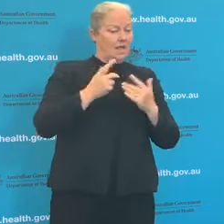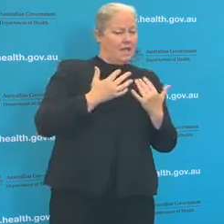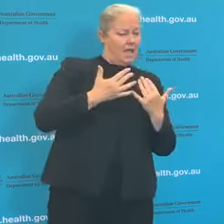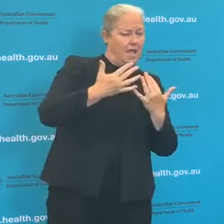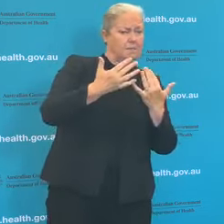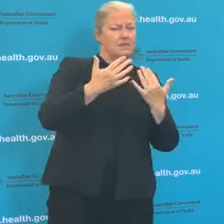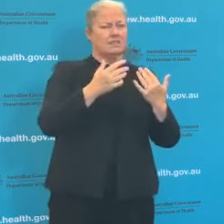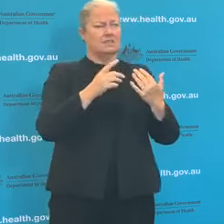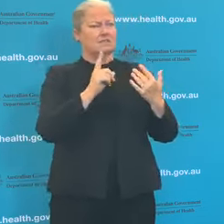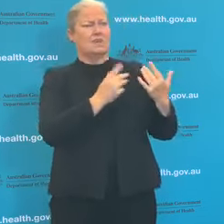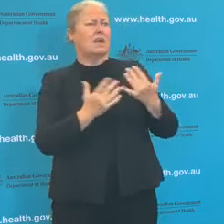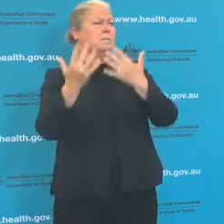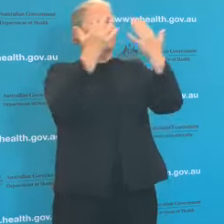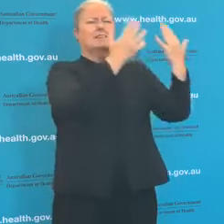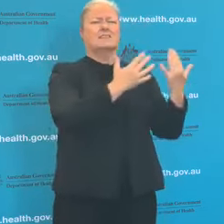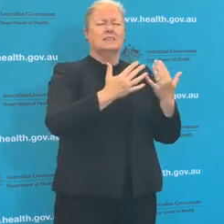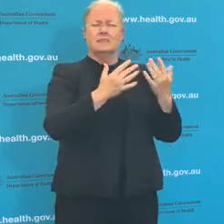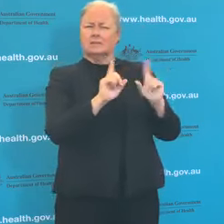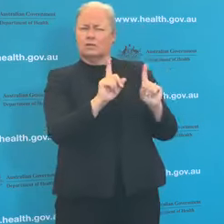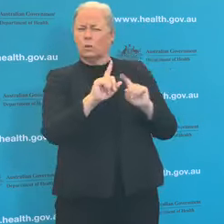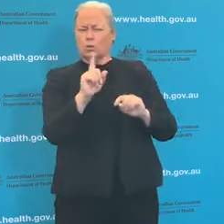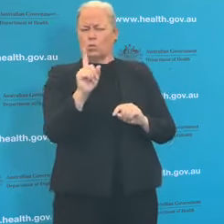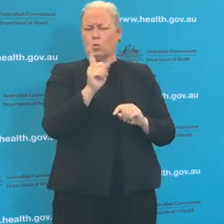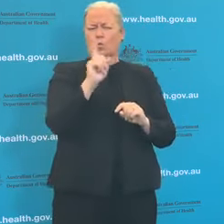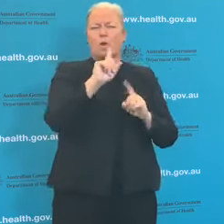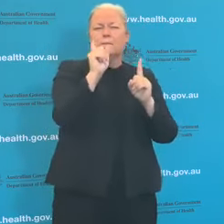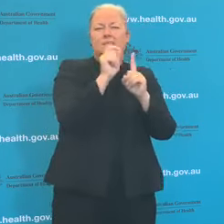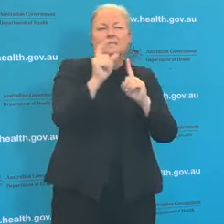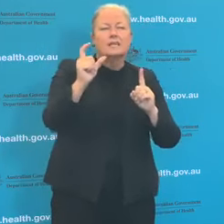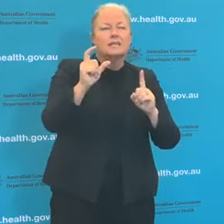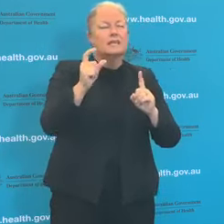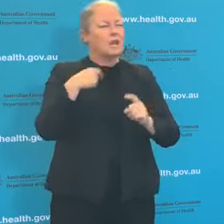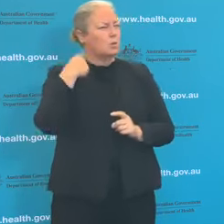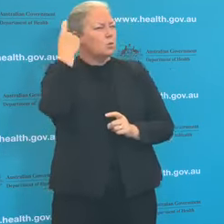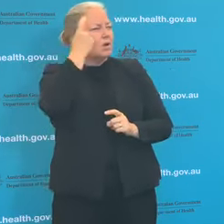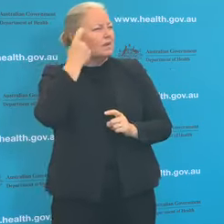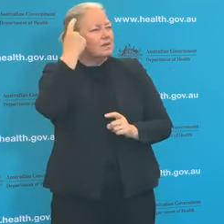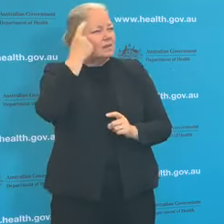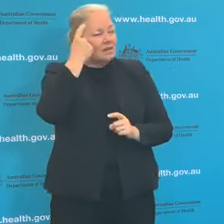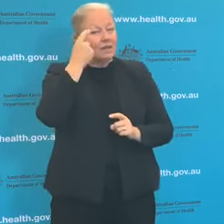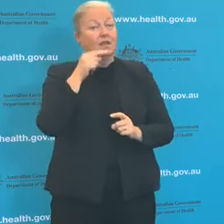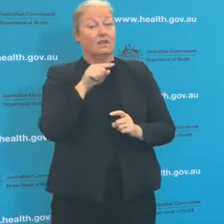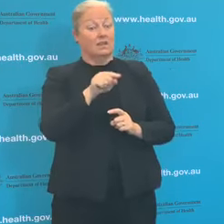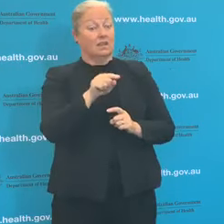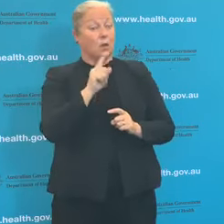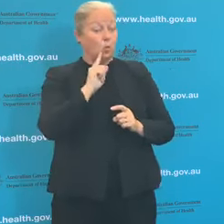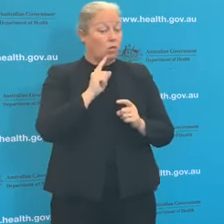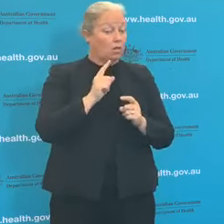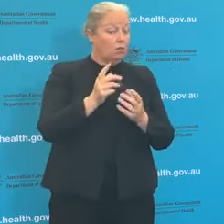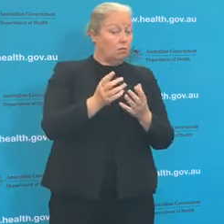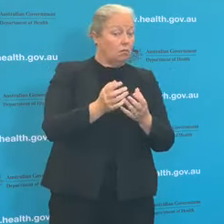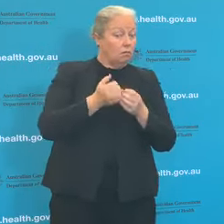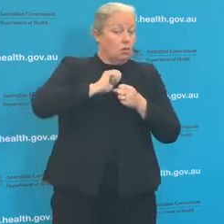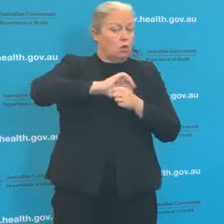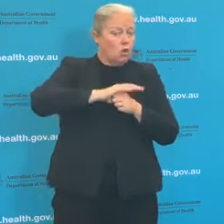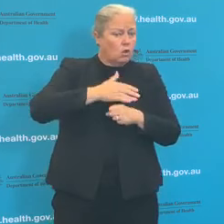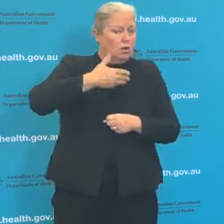and how long do we expect cases are going to linger as we go forward?